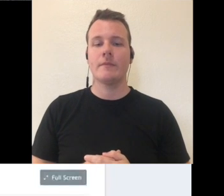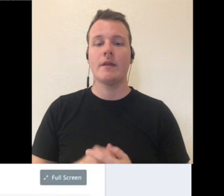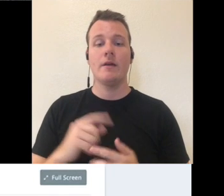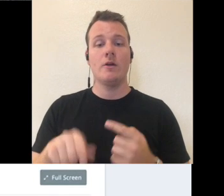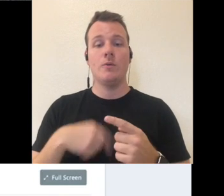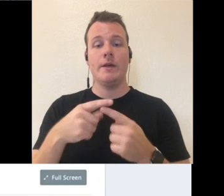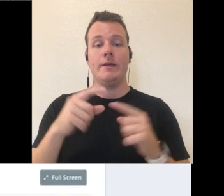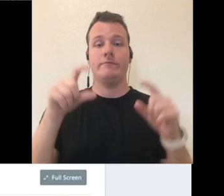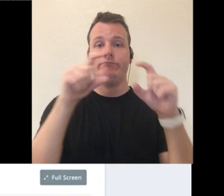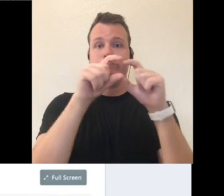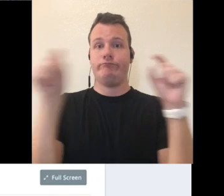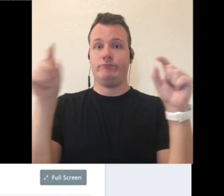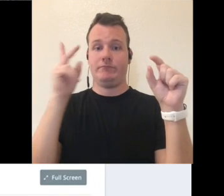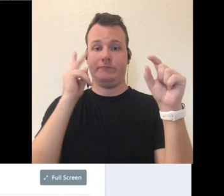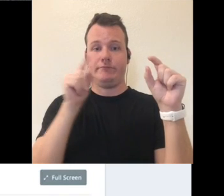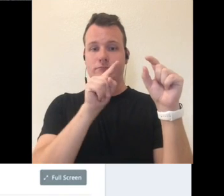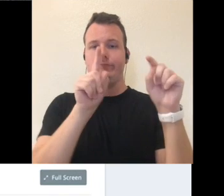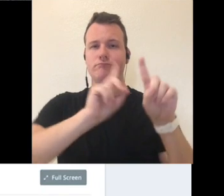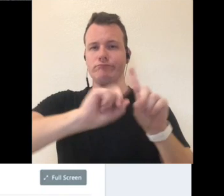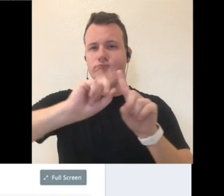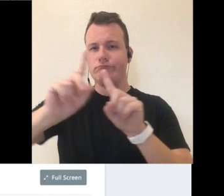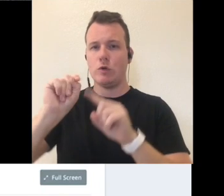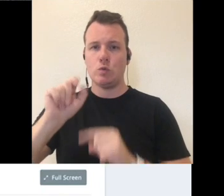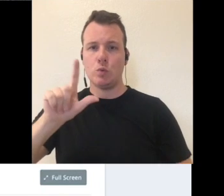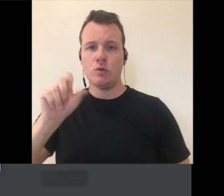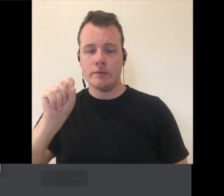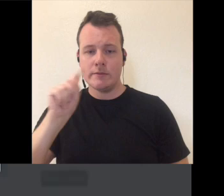going to notice various different tools that are going to help you complete your